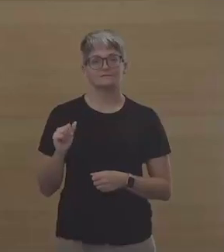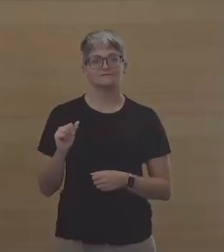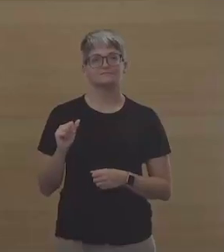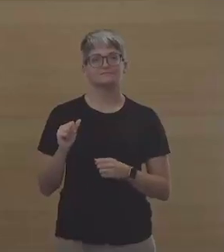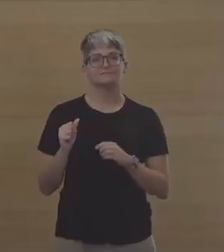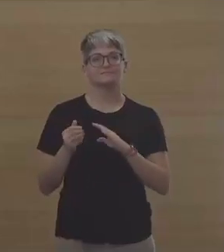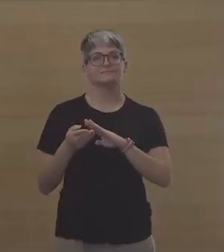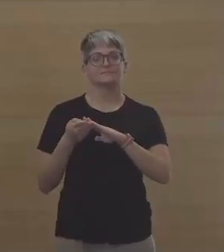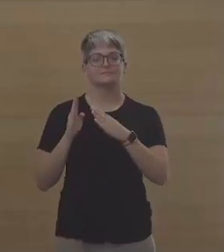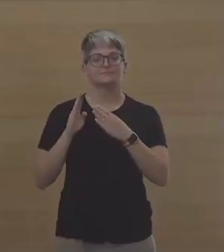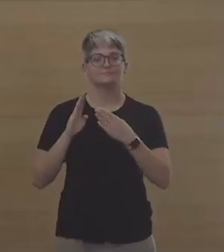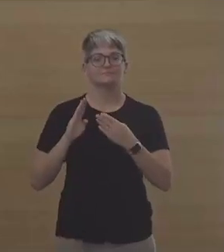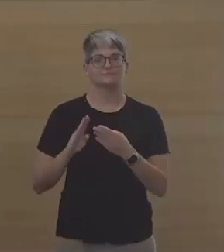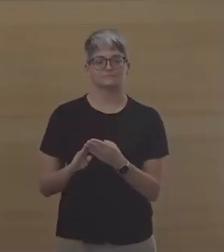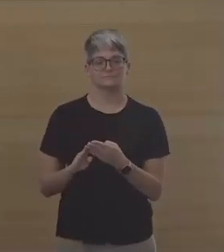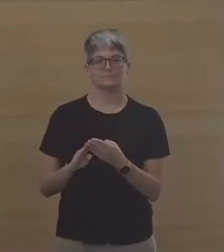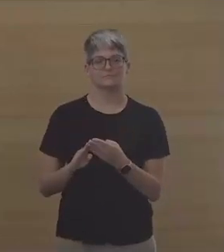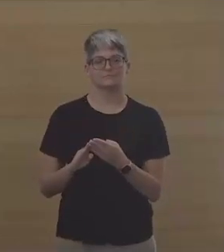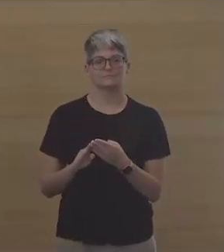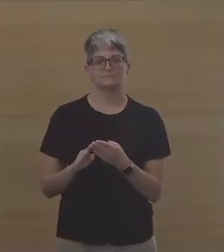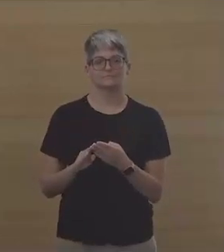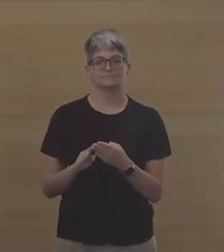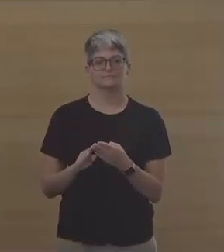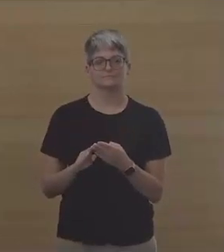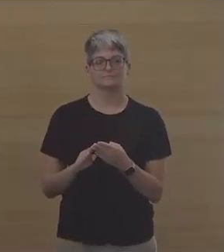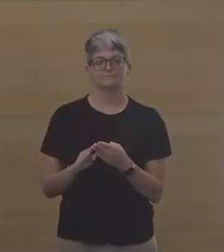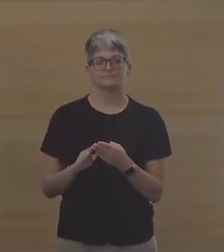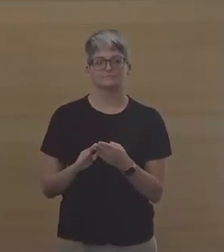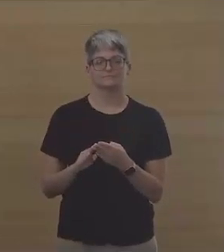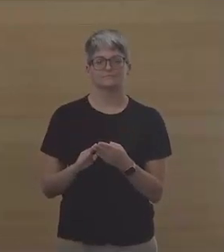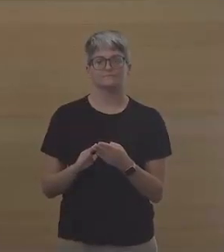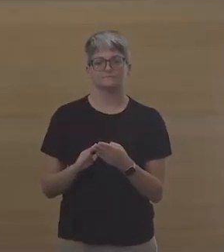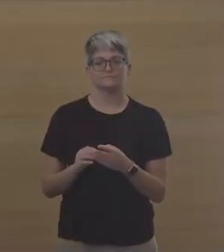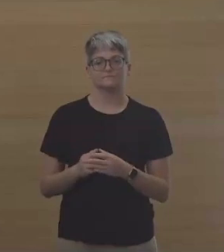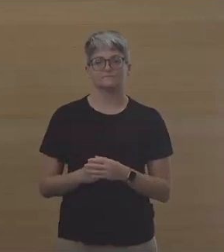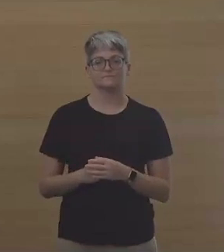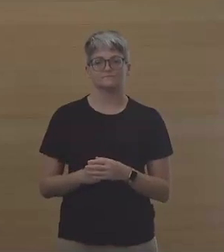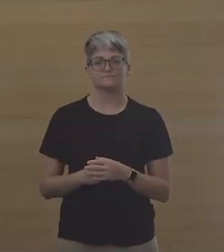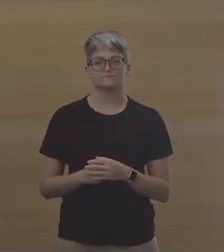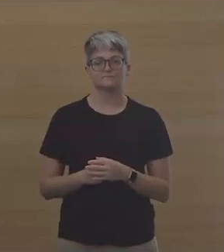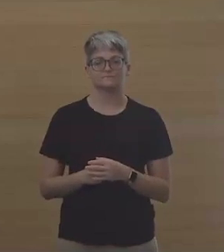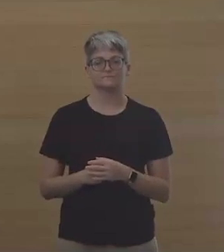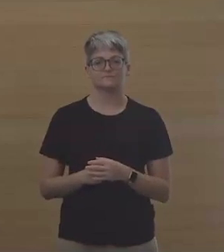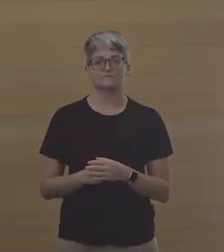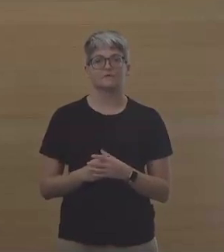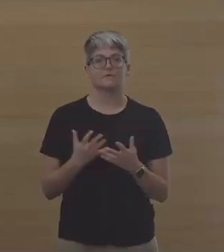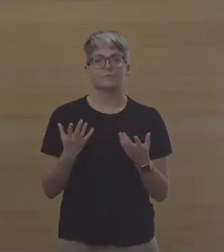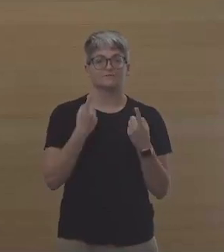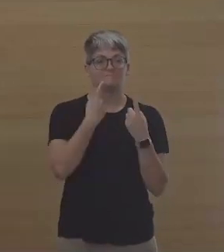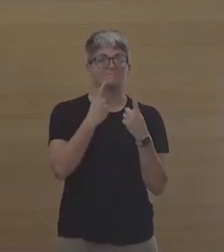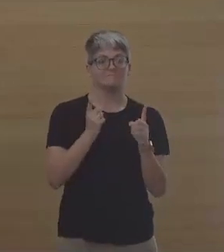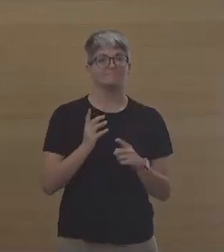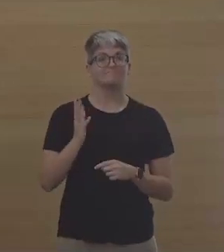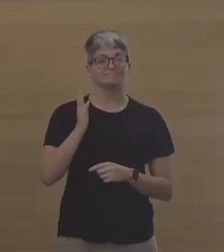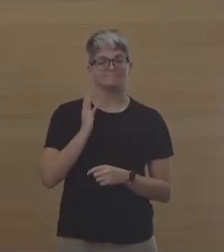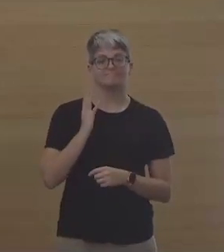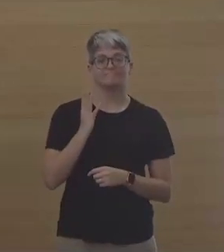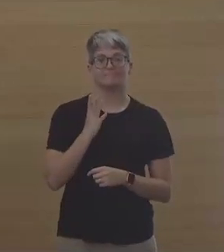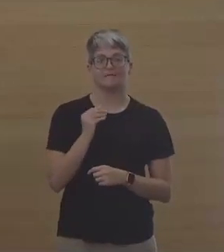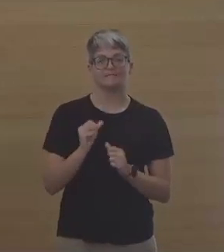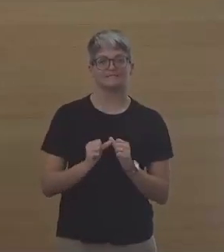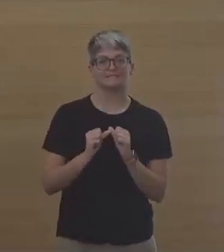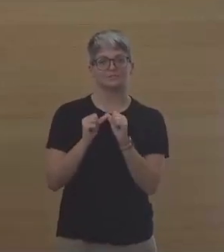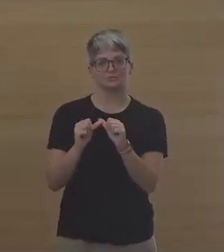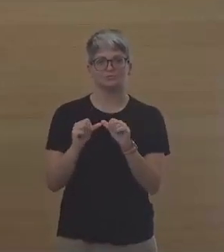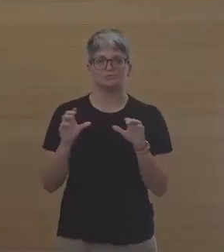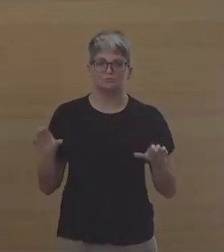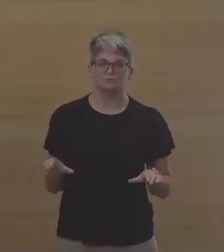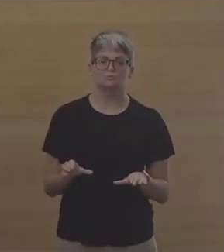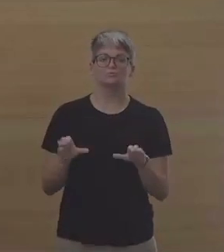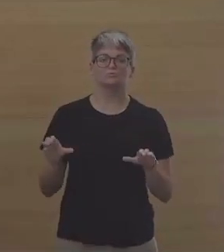has done and continues to do for equal rights